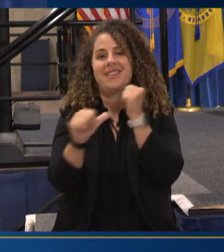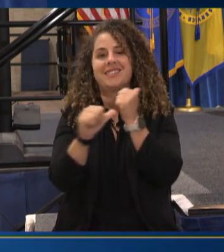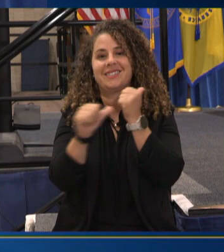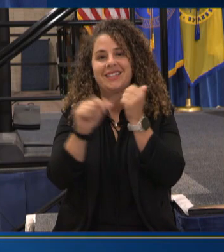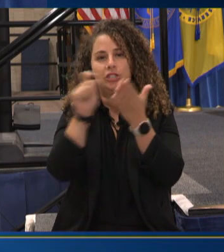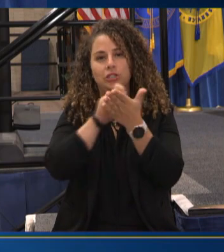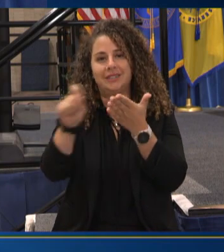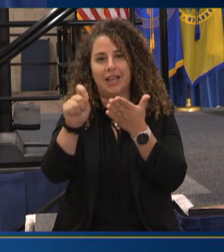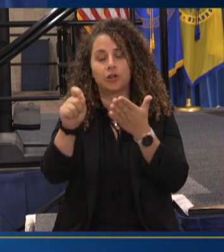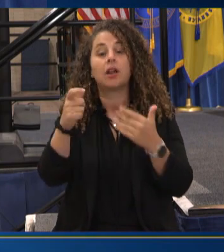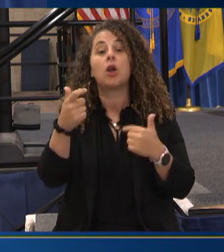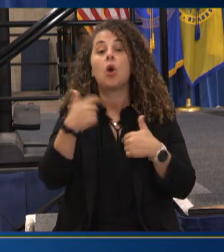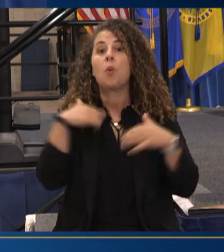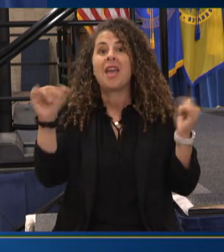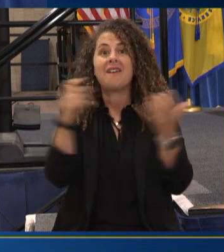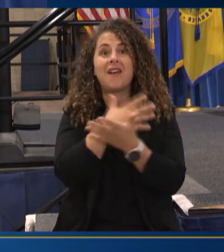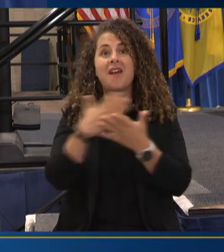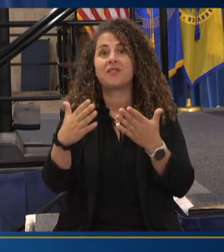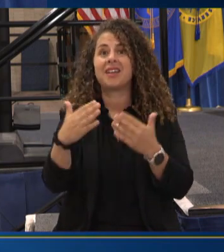We have everything from Head Start to